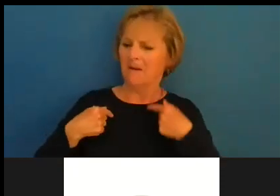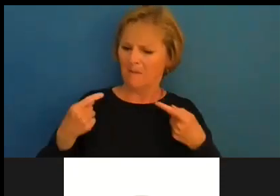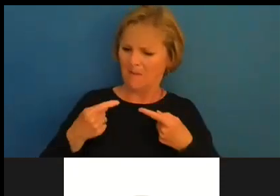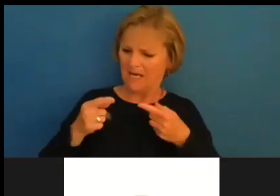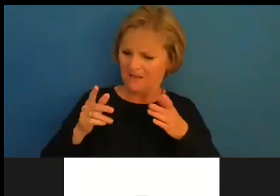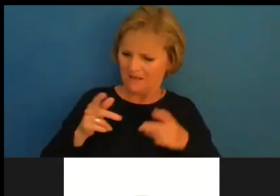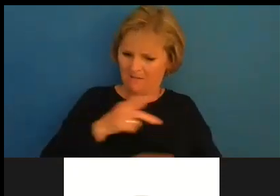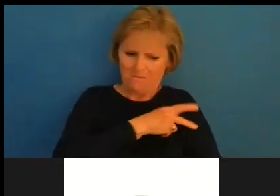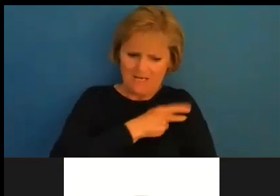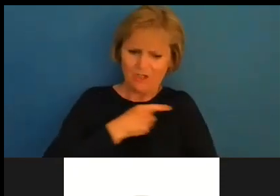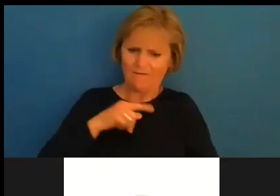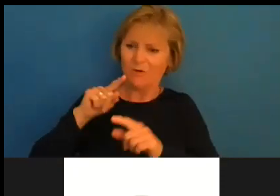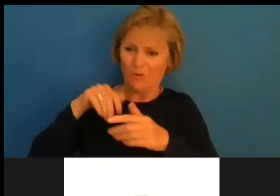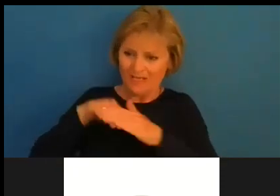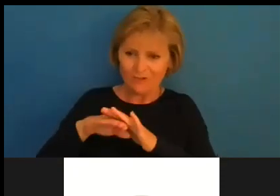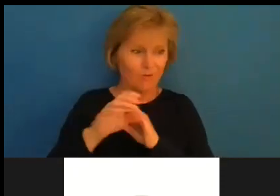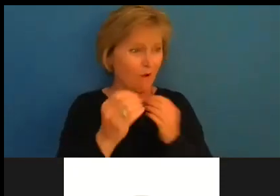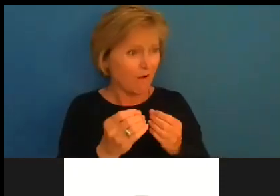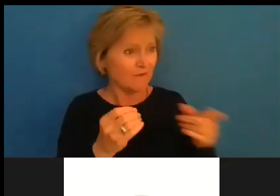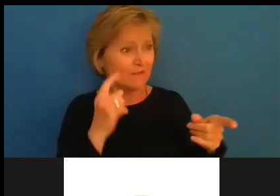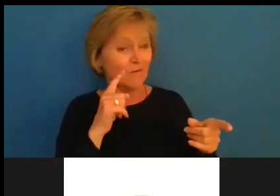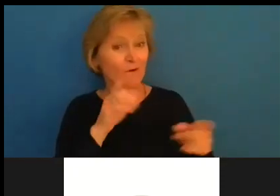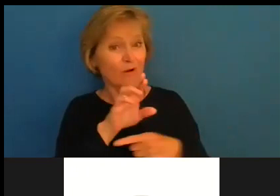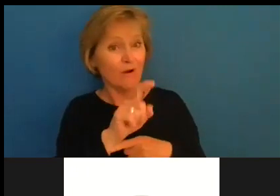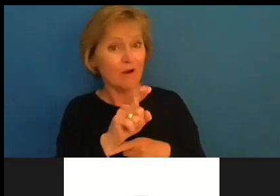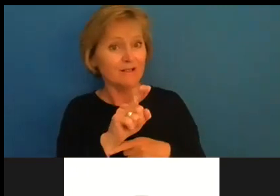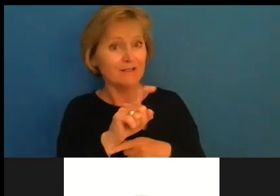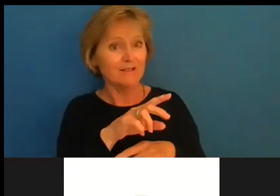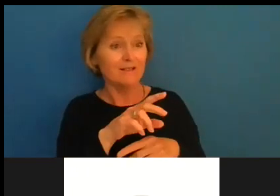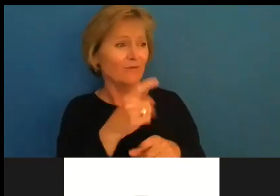to go into the office on a normal day on normal circumstances.